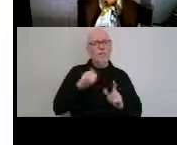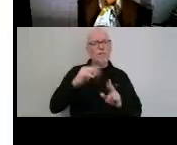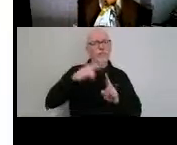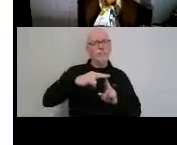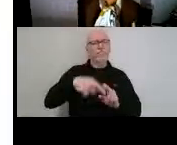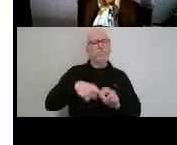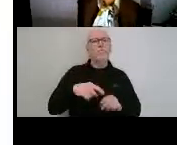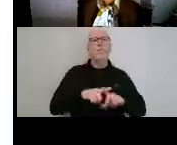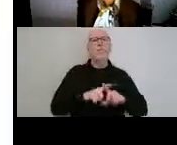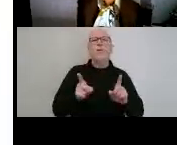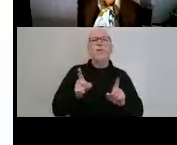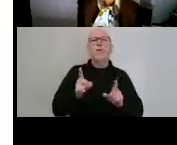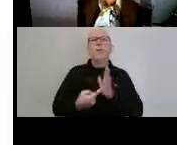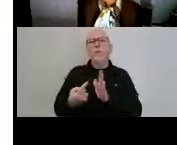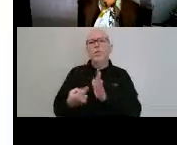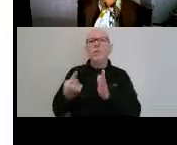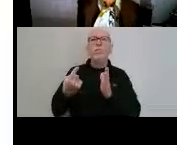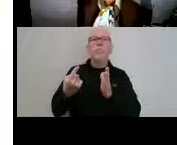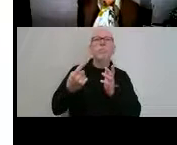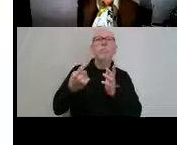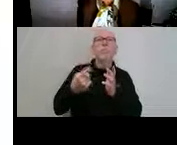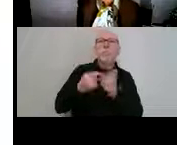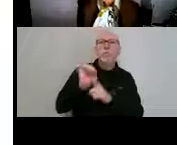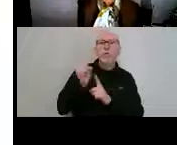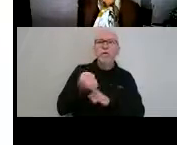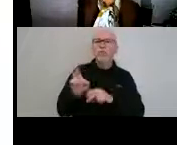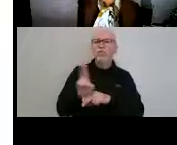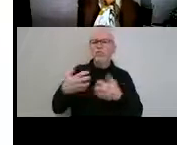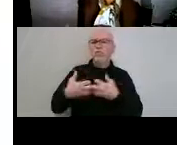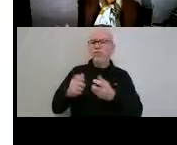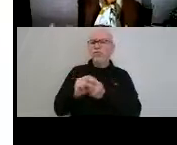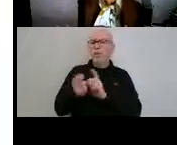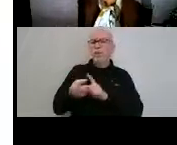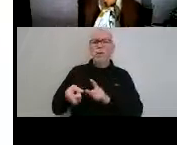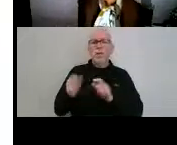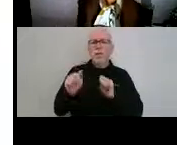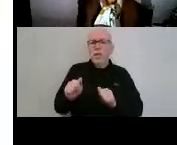but there are times and places where using machine translation can be helpful.